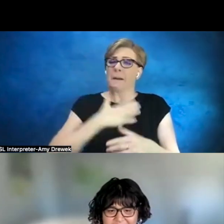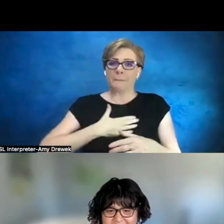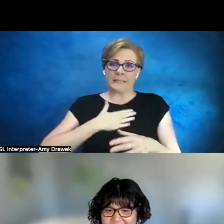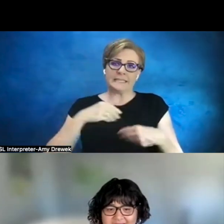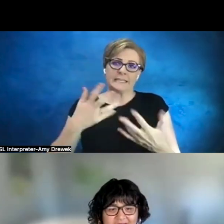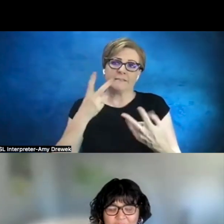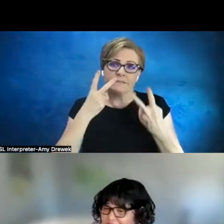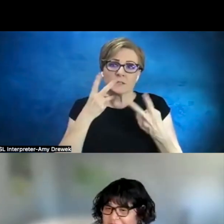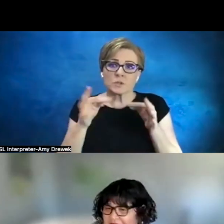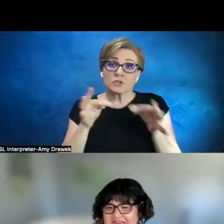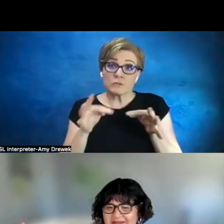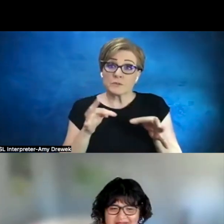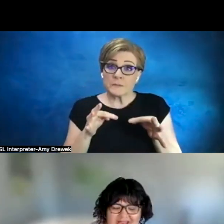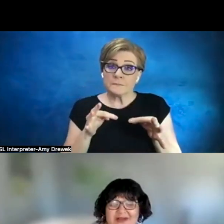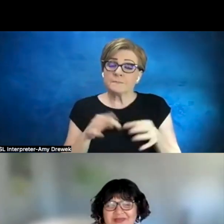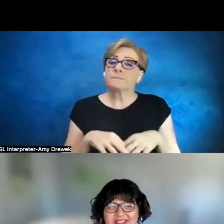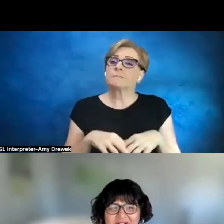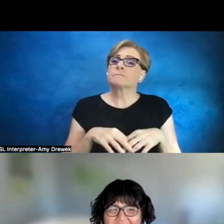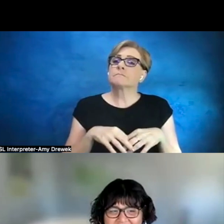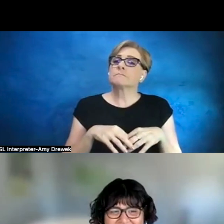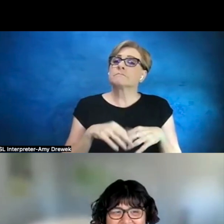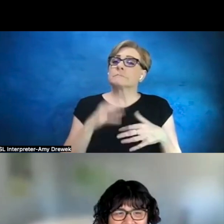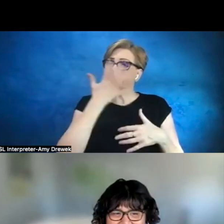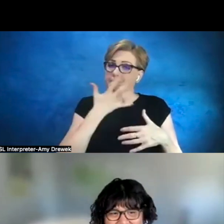and where you're located. I see a raised hand